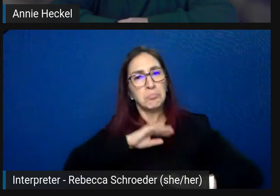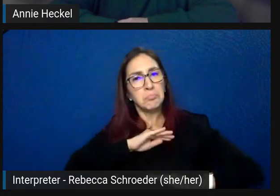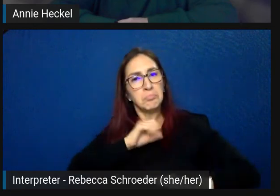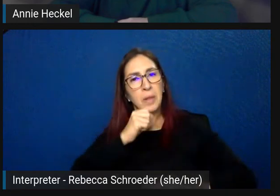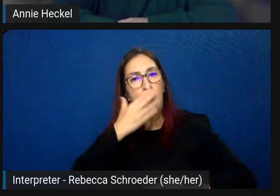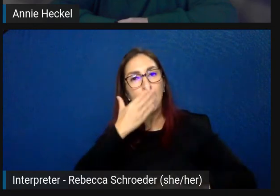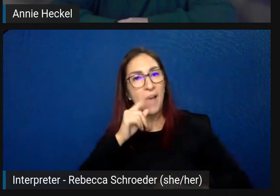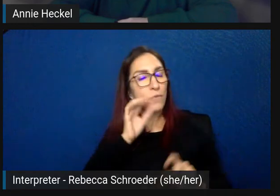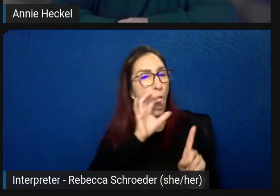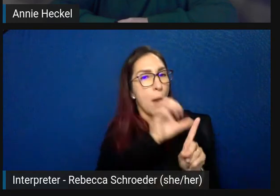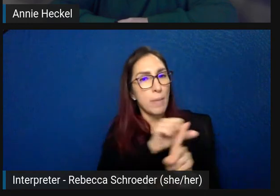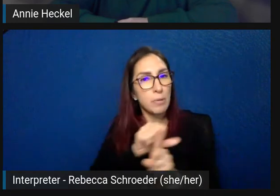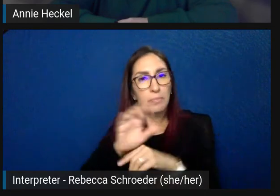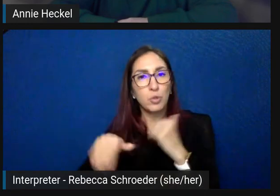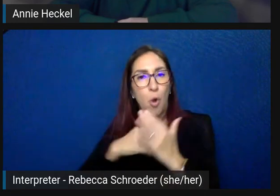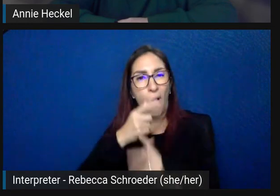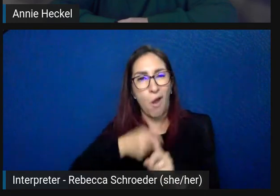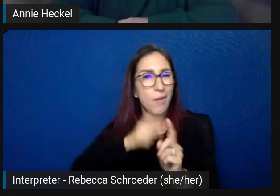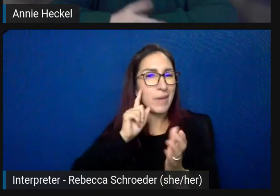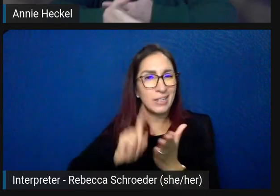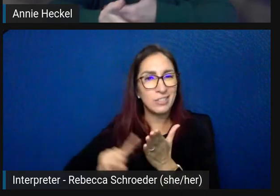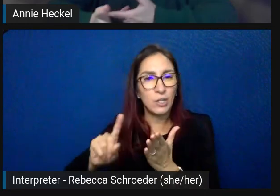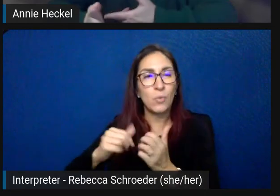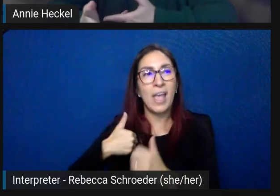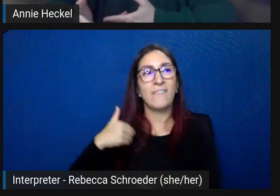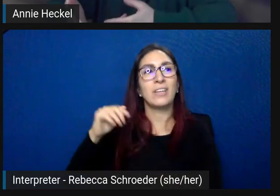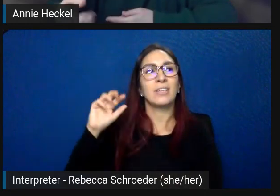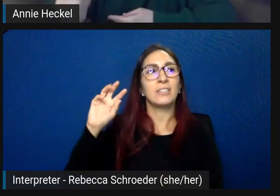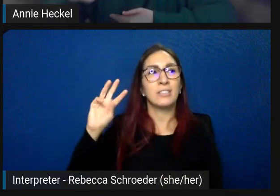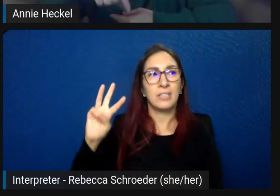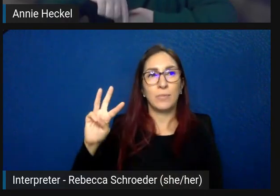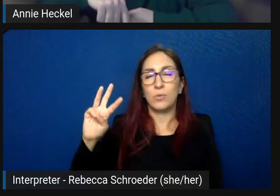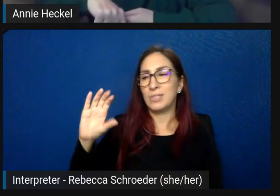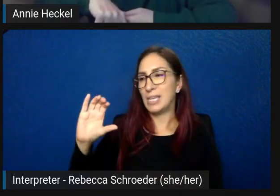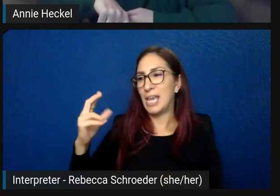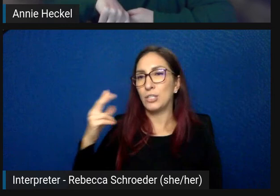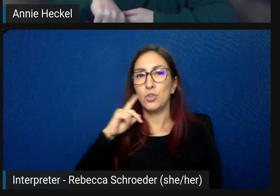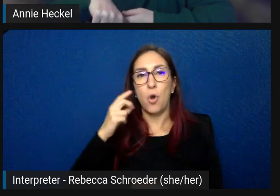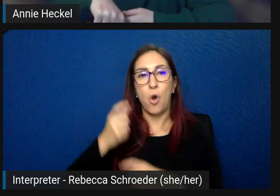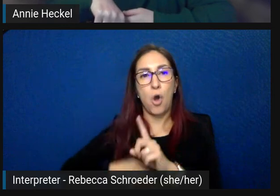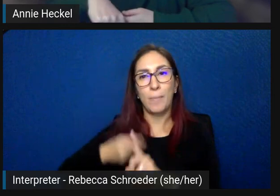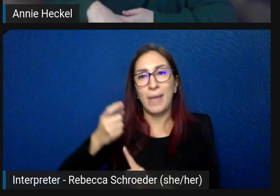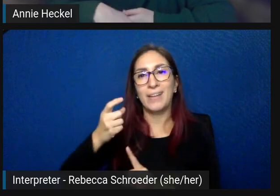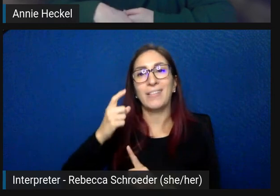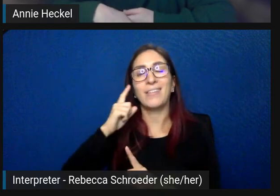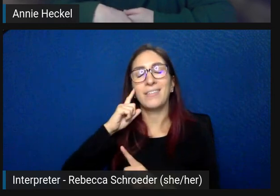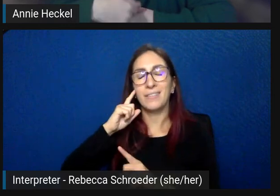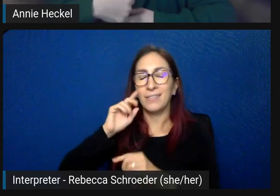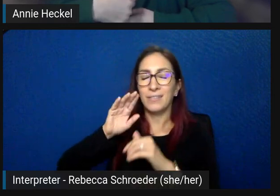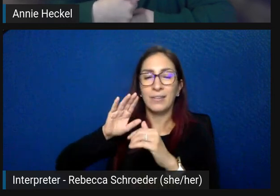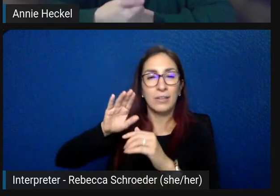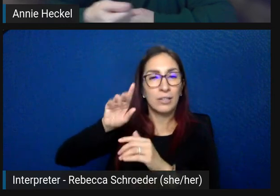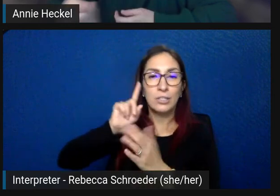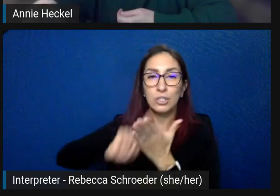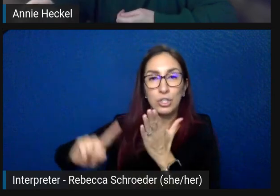We have a WCAG checklist that we developed for the accessibility teams use, but that we make available